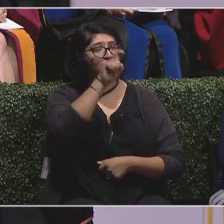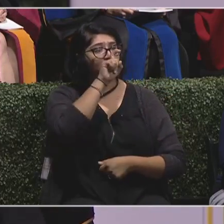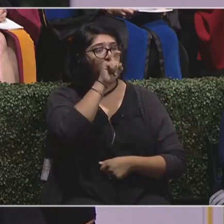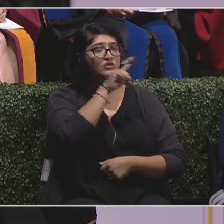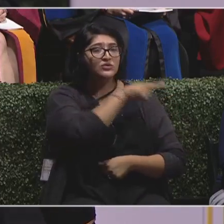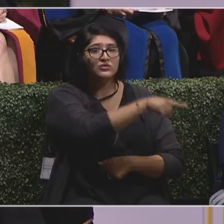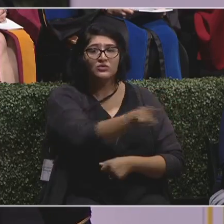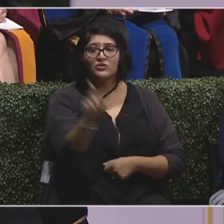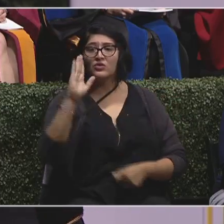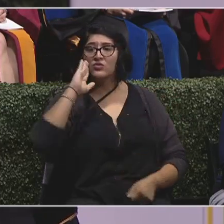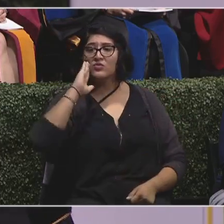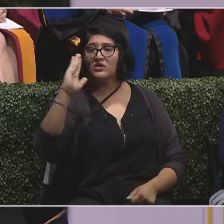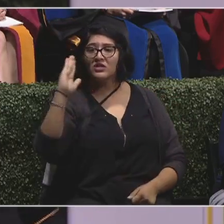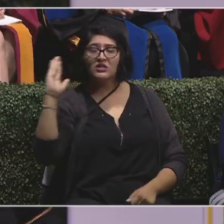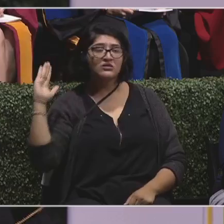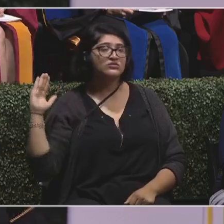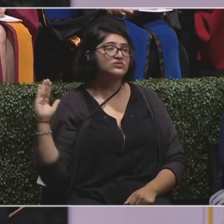DURING YOUR TIME HERE, YOU'VE LEARNED TO REACH THE TOP.